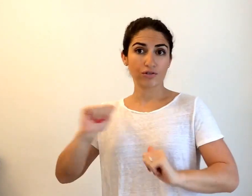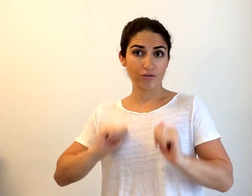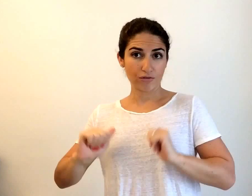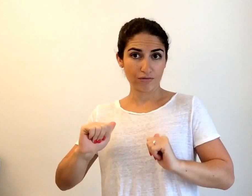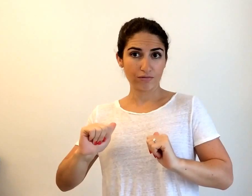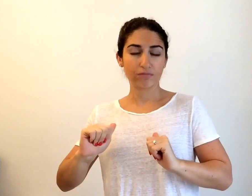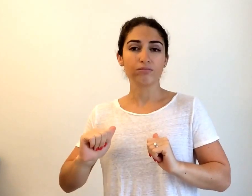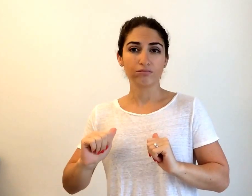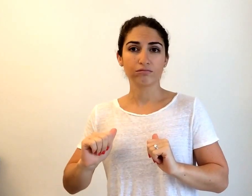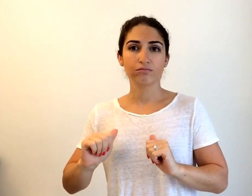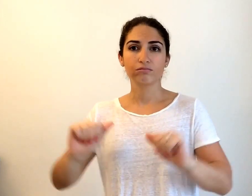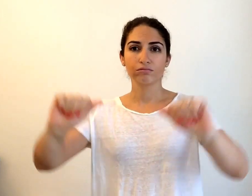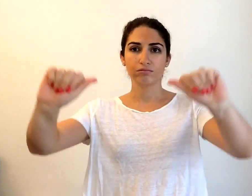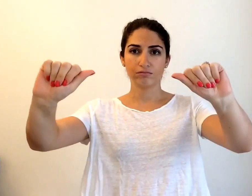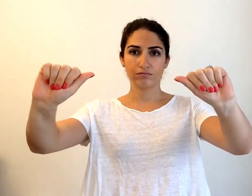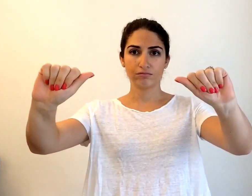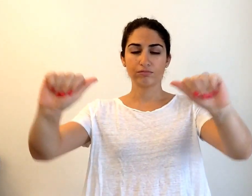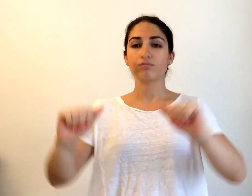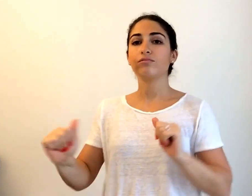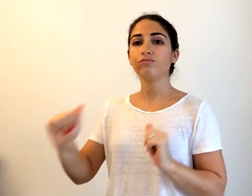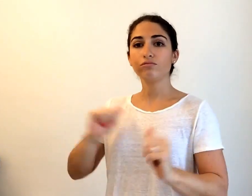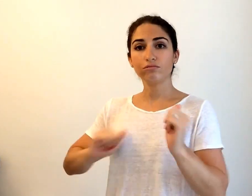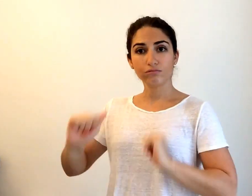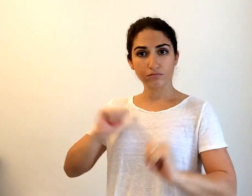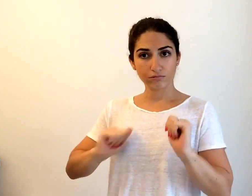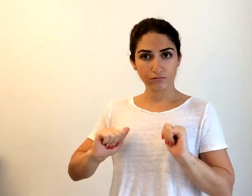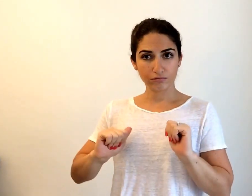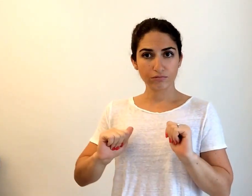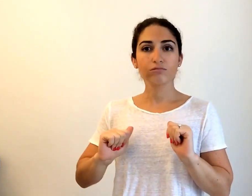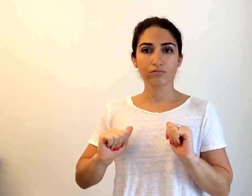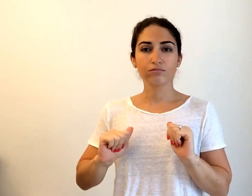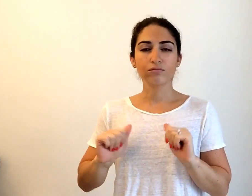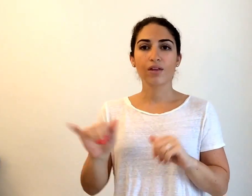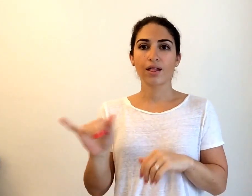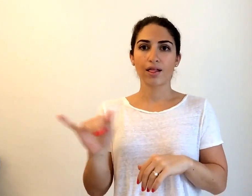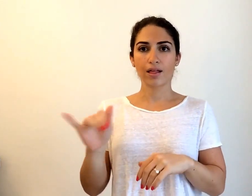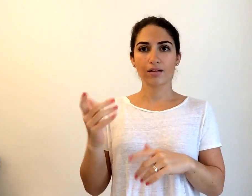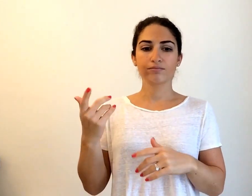There's show like this: SHOW, and that's